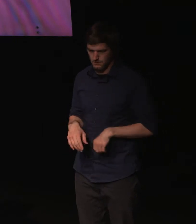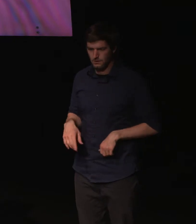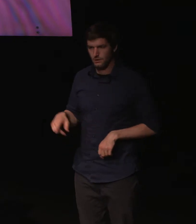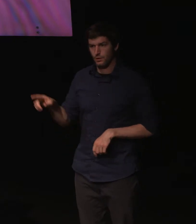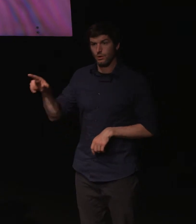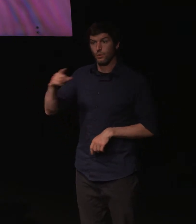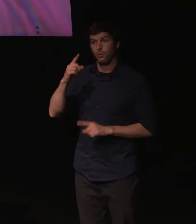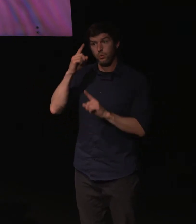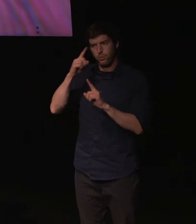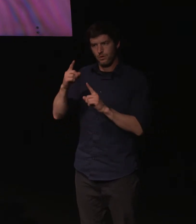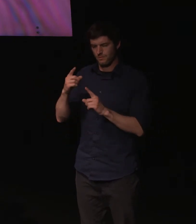And with an indie game,